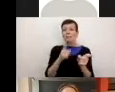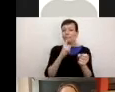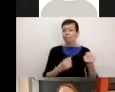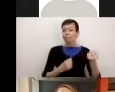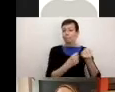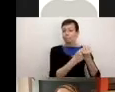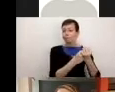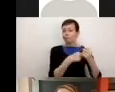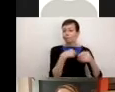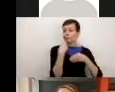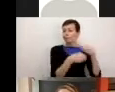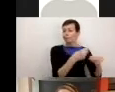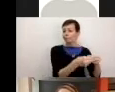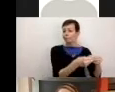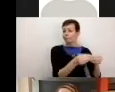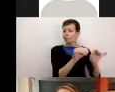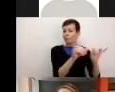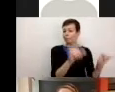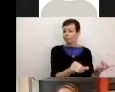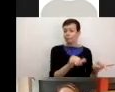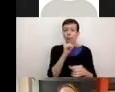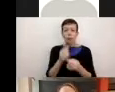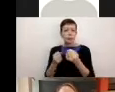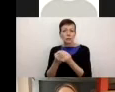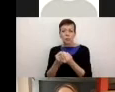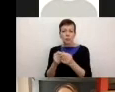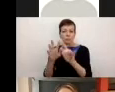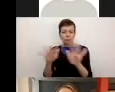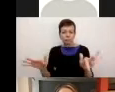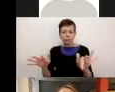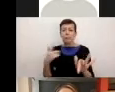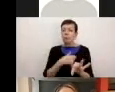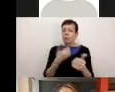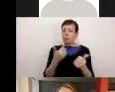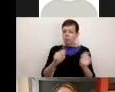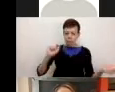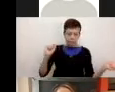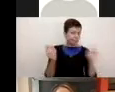And we are committed to continuing to identify, address and disrupt these systems now and into the future.